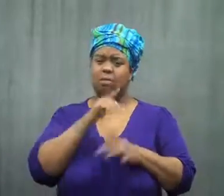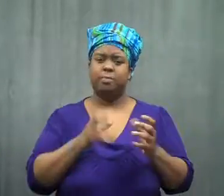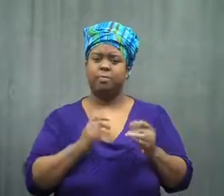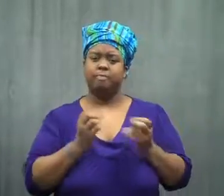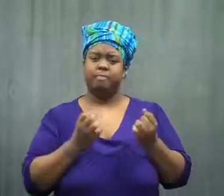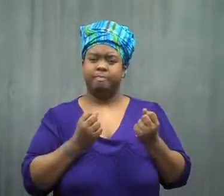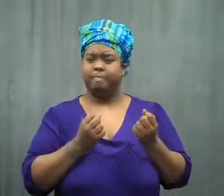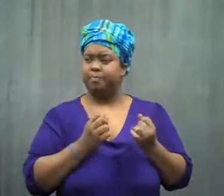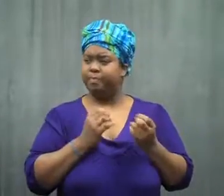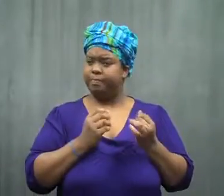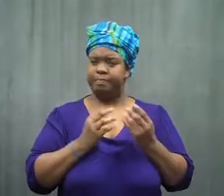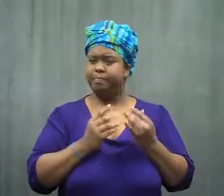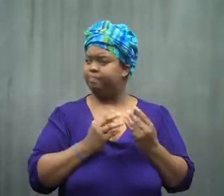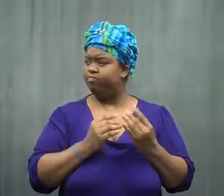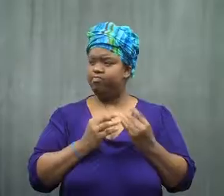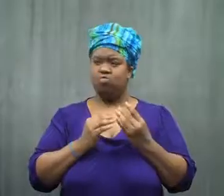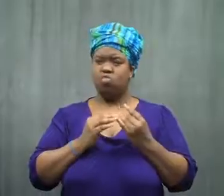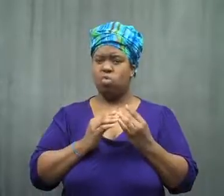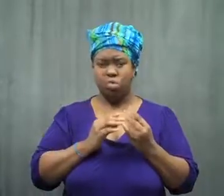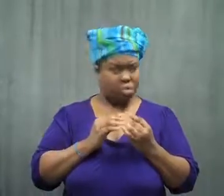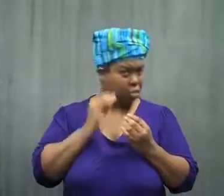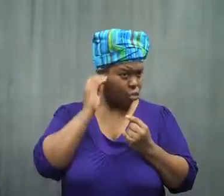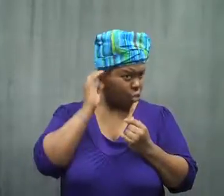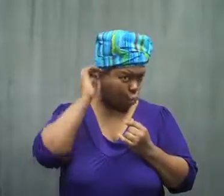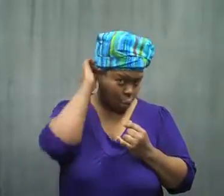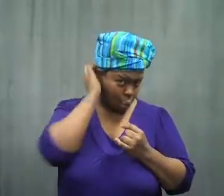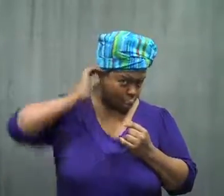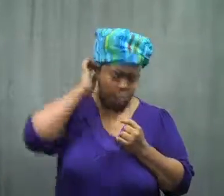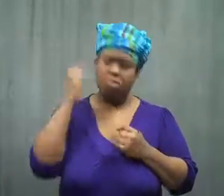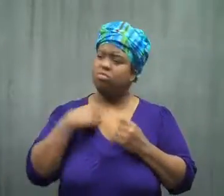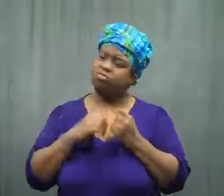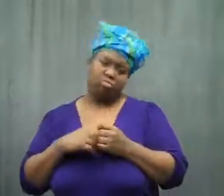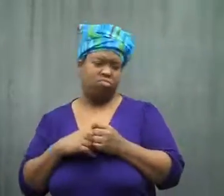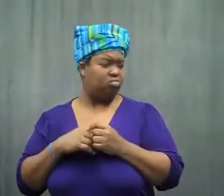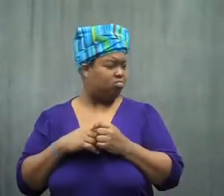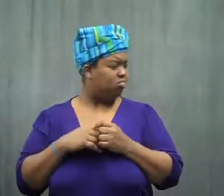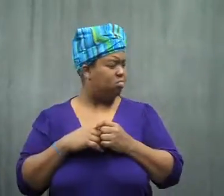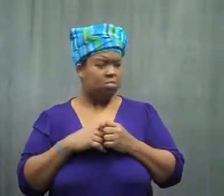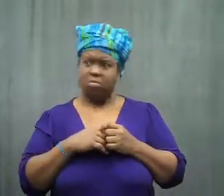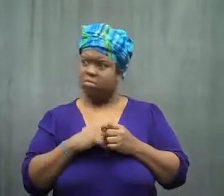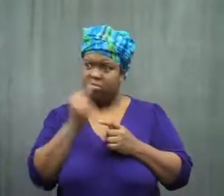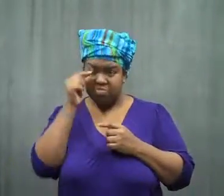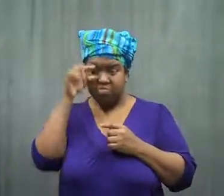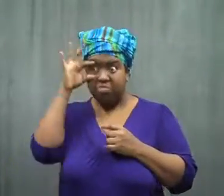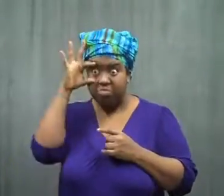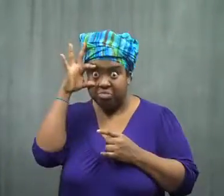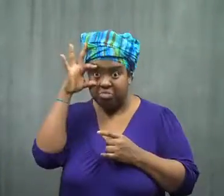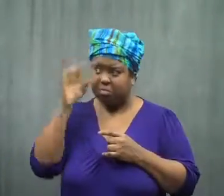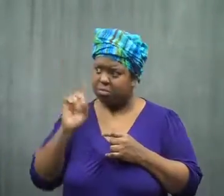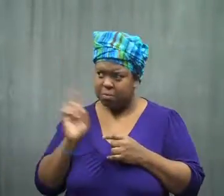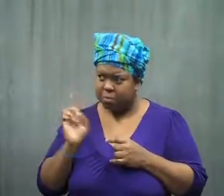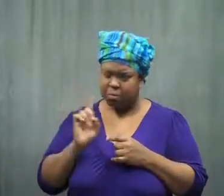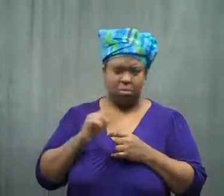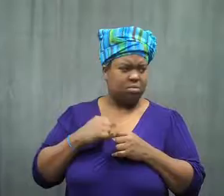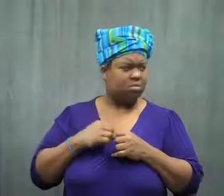My sister noticed me, and elbowed me. I said, "What?" She gestured at me to quit staring.